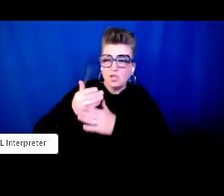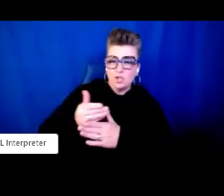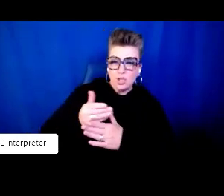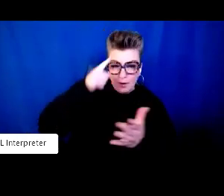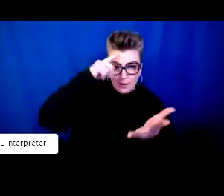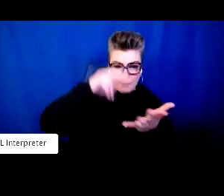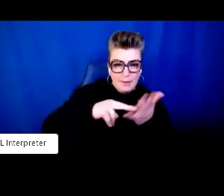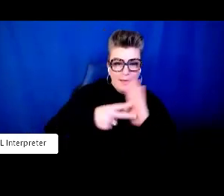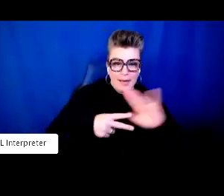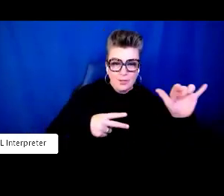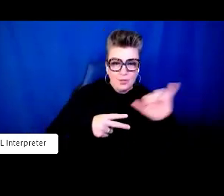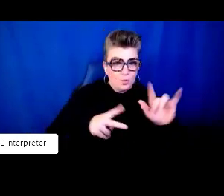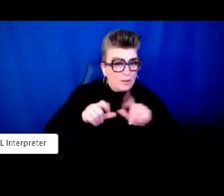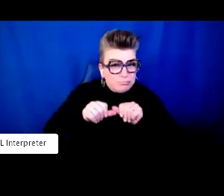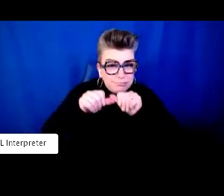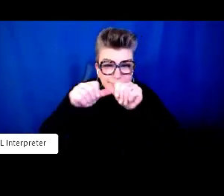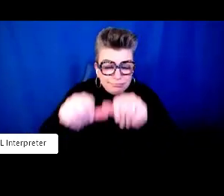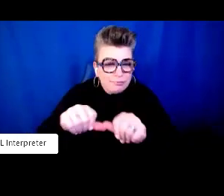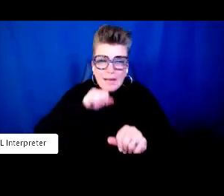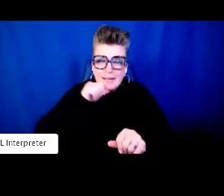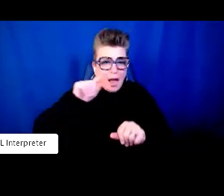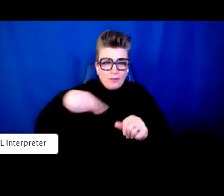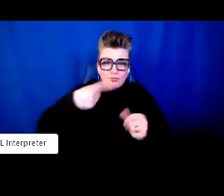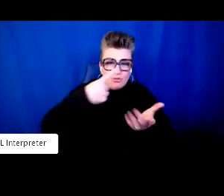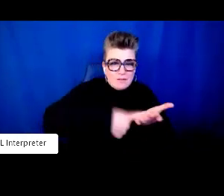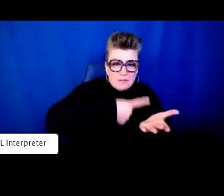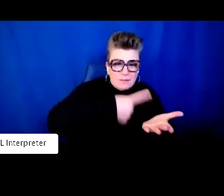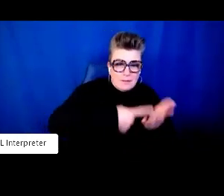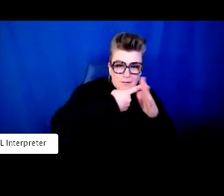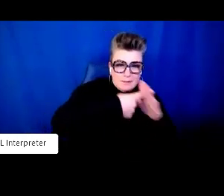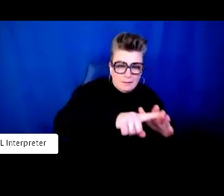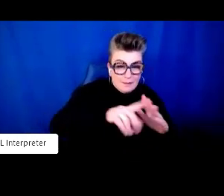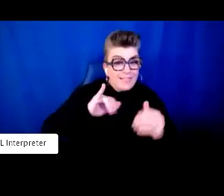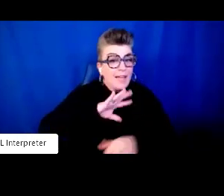which of course is also valuable for any research, not just projects involving tribal nations.